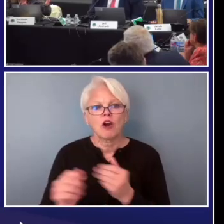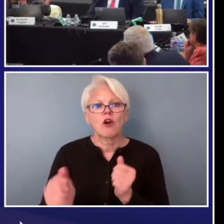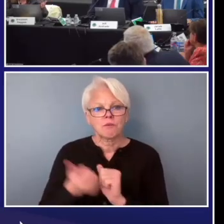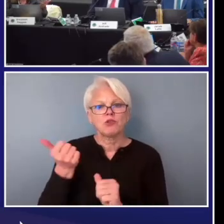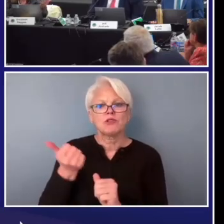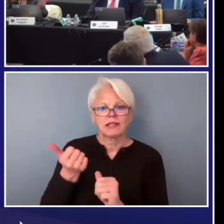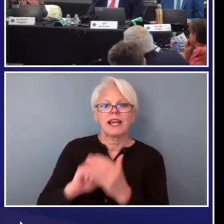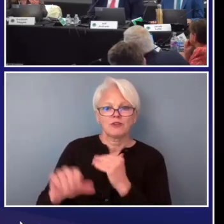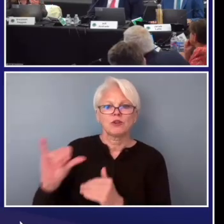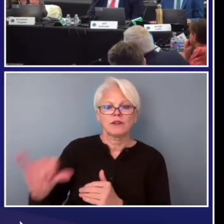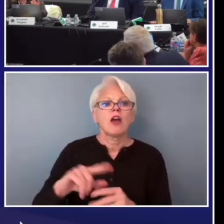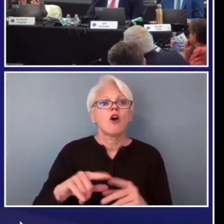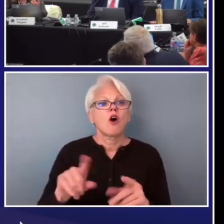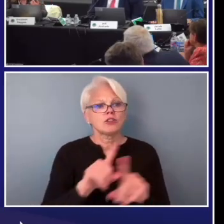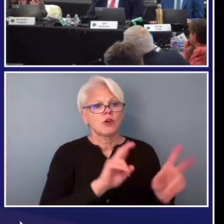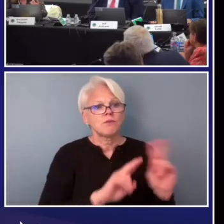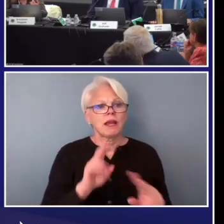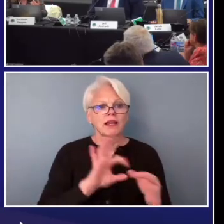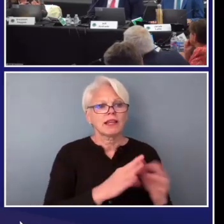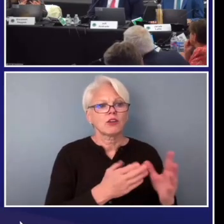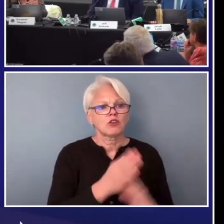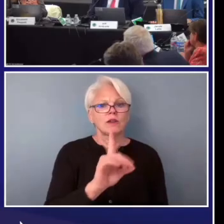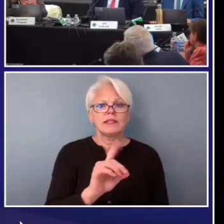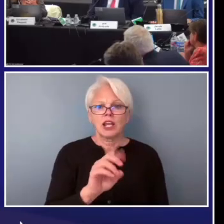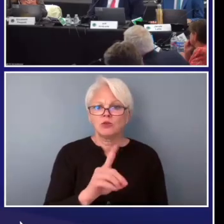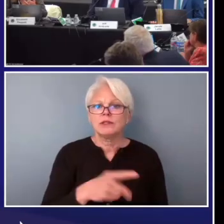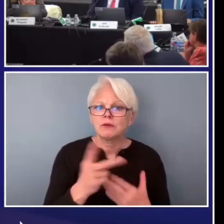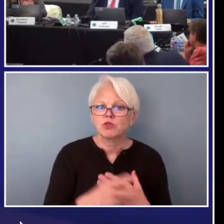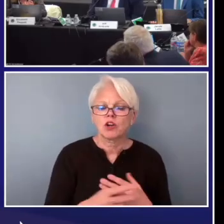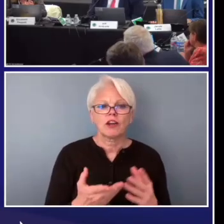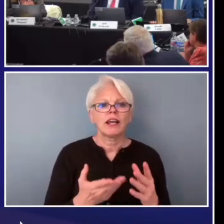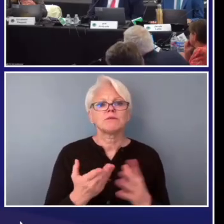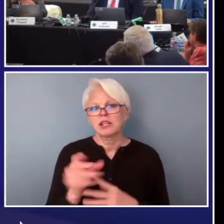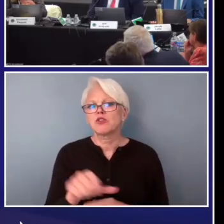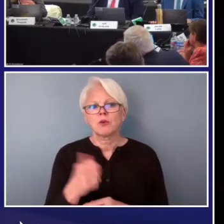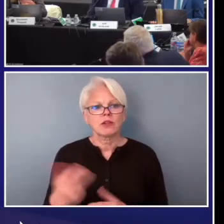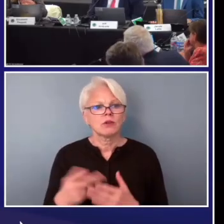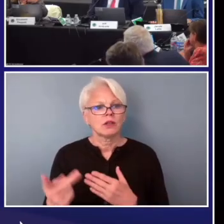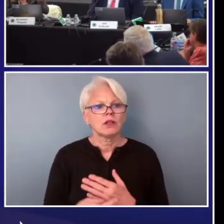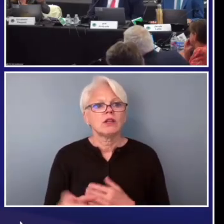We also have people who have links through DOD programs through other programs. So, but that's what we're talking about.